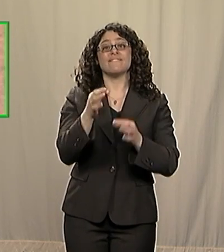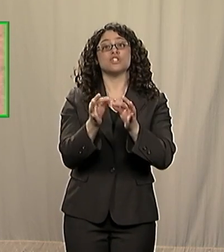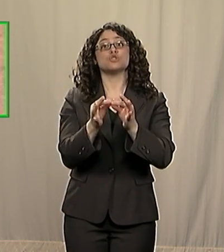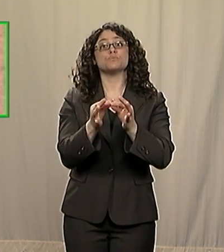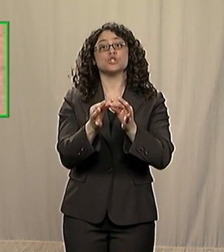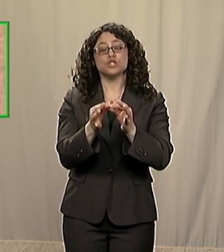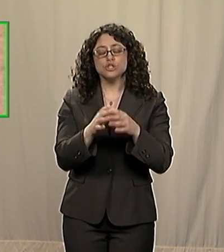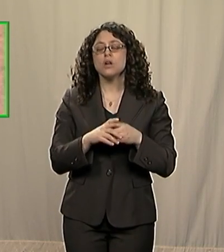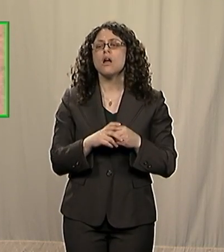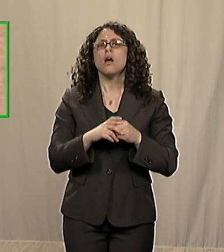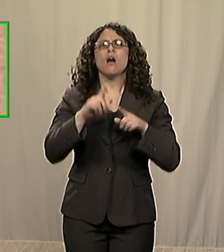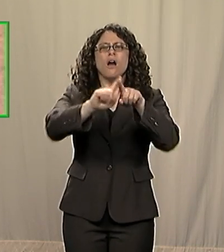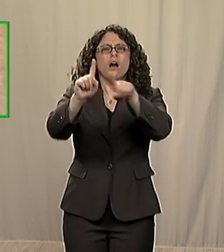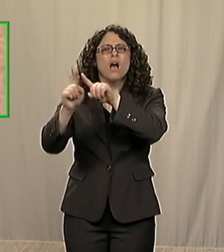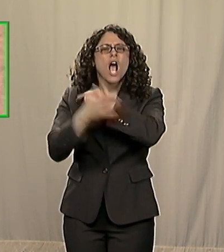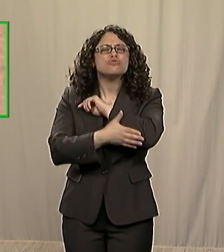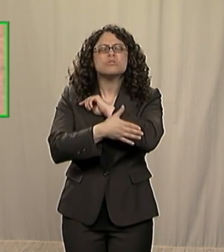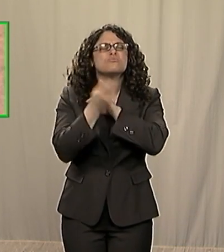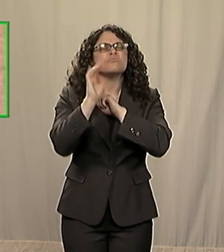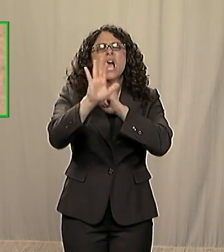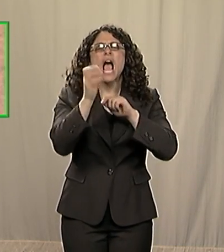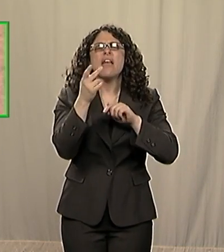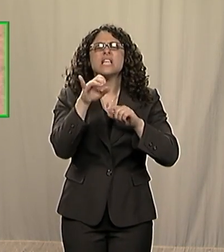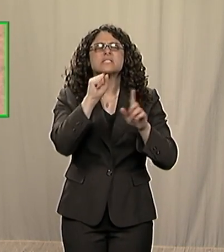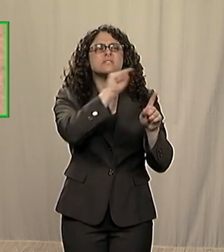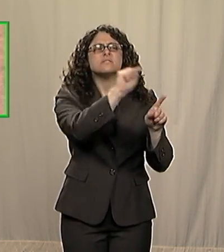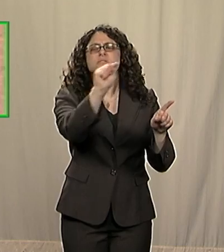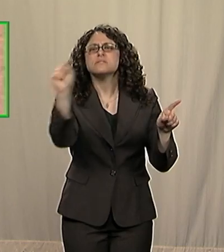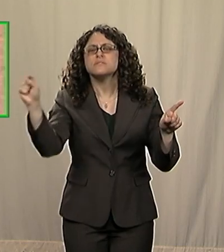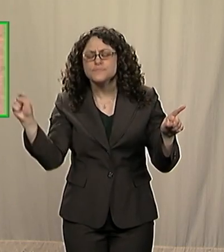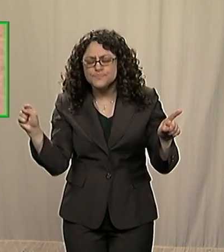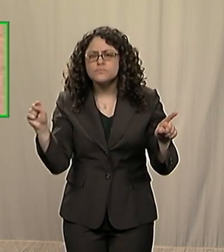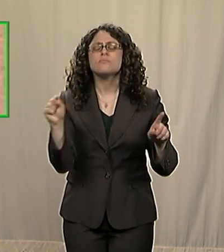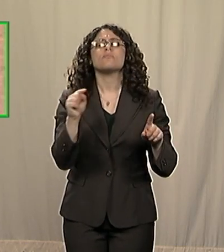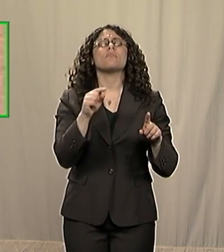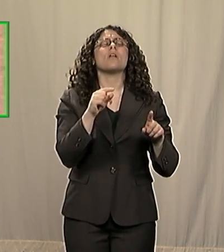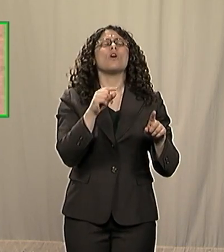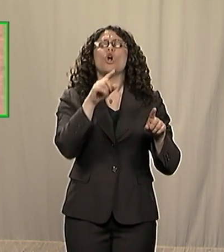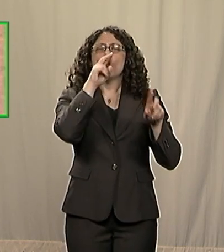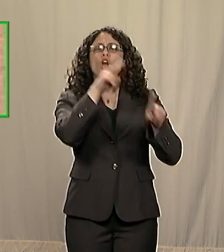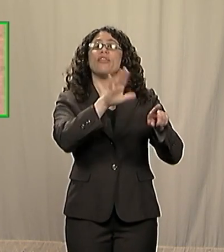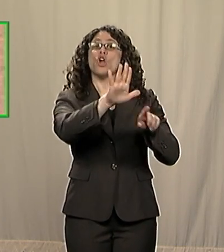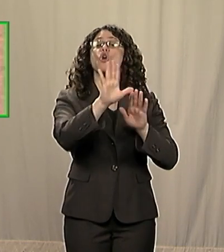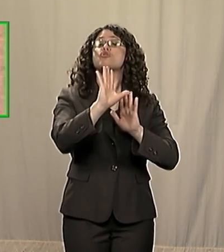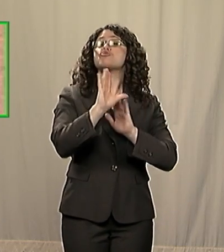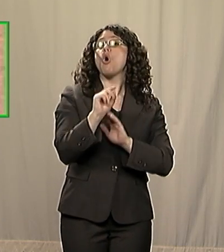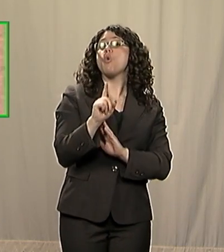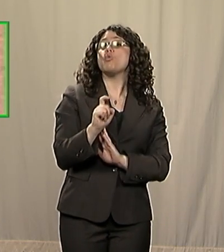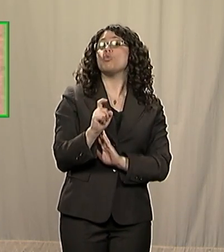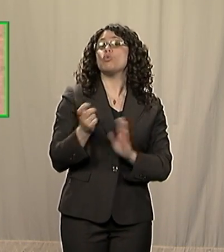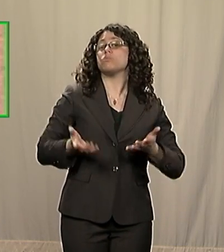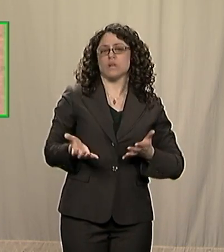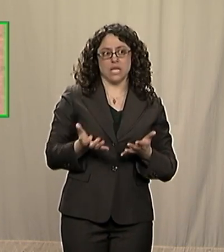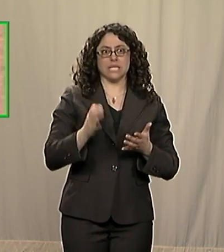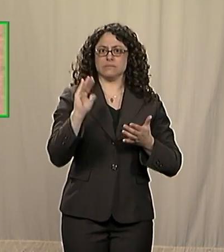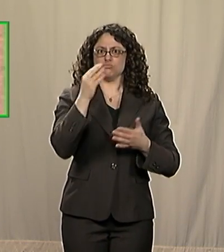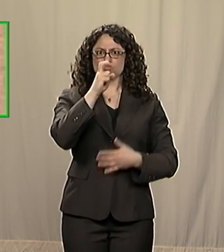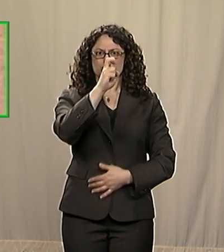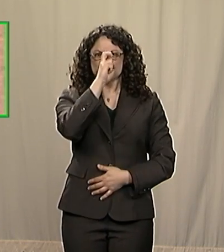What was interesting is we plotted the role space of a lot of these codes. And they tended to be very strict and look something like this.